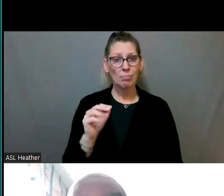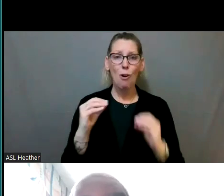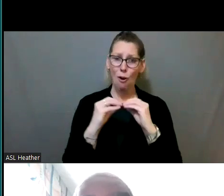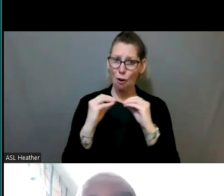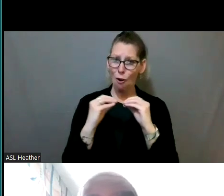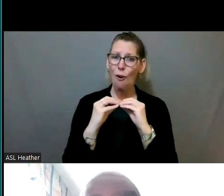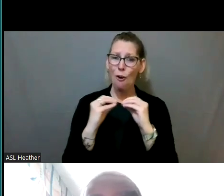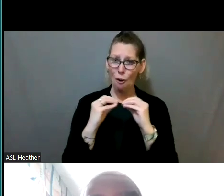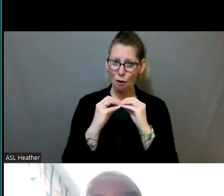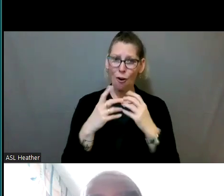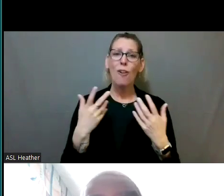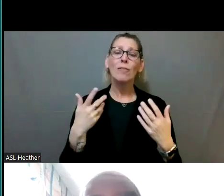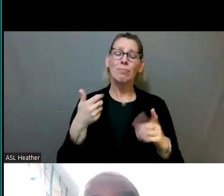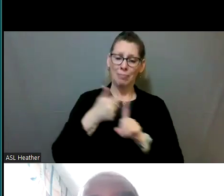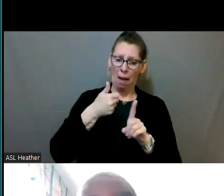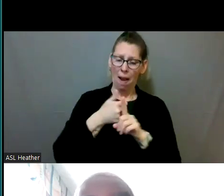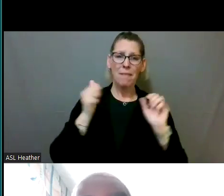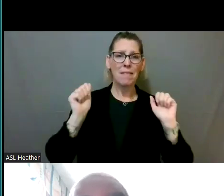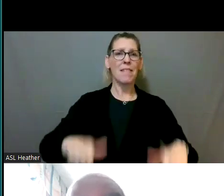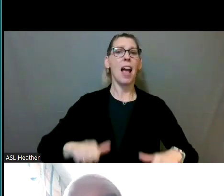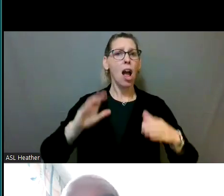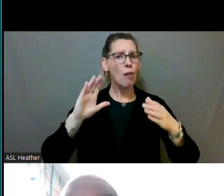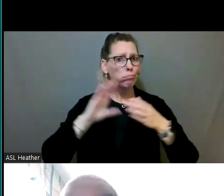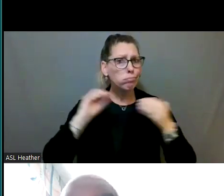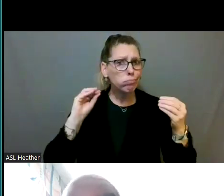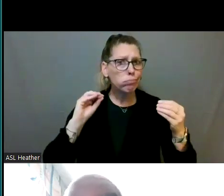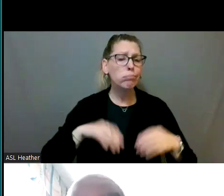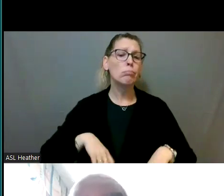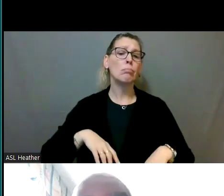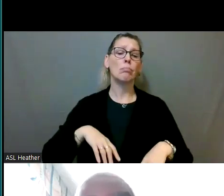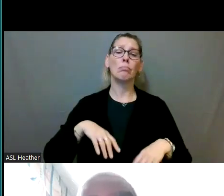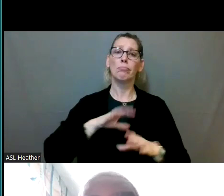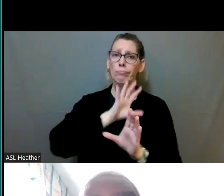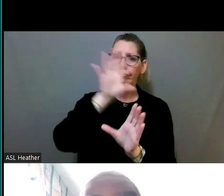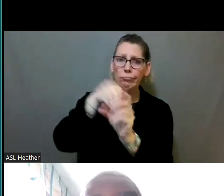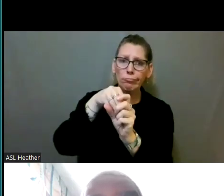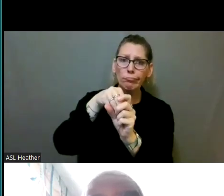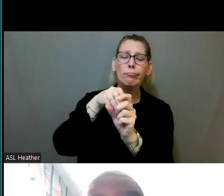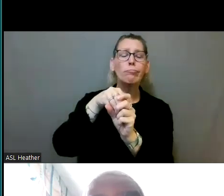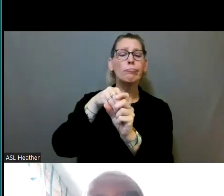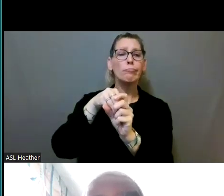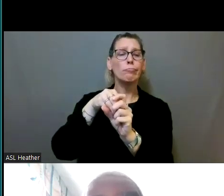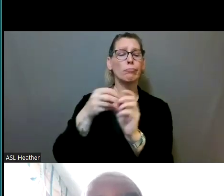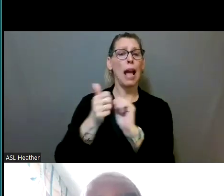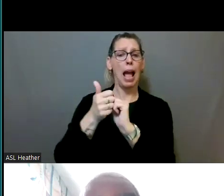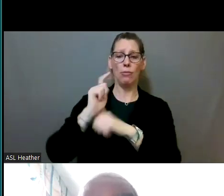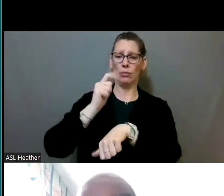meaningful voice, an opportunity to participate in the design of the political,